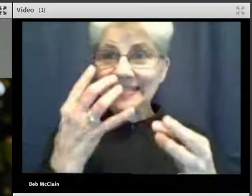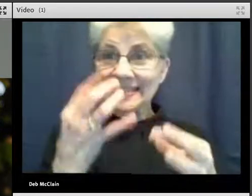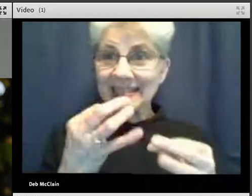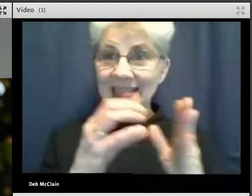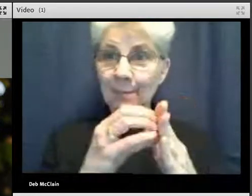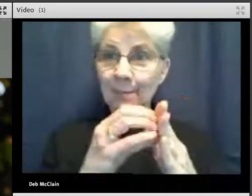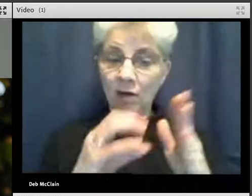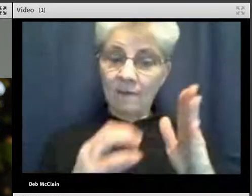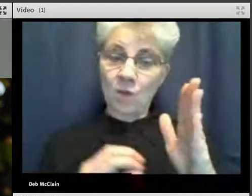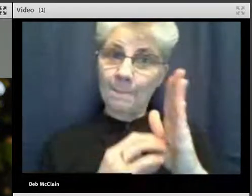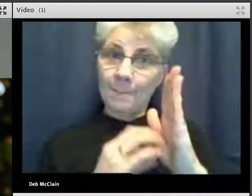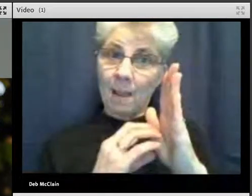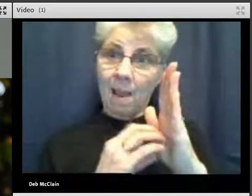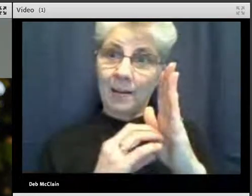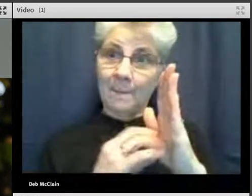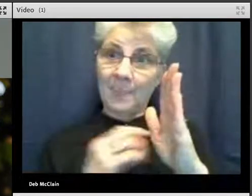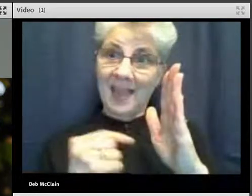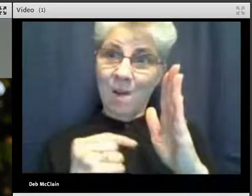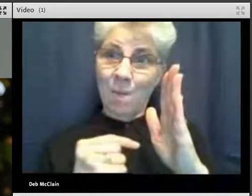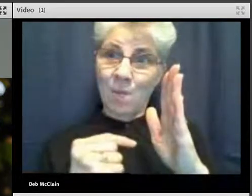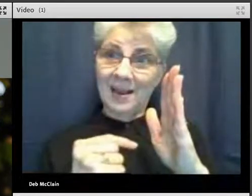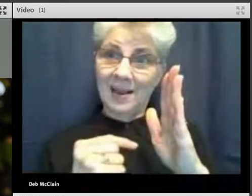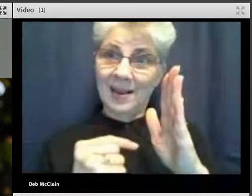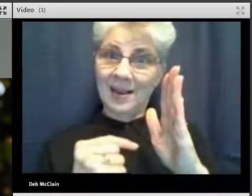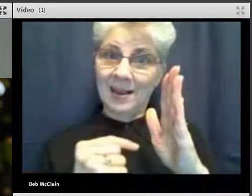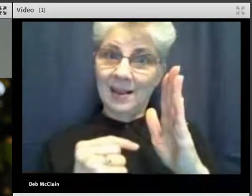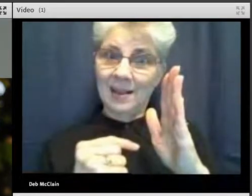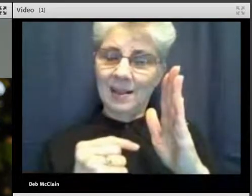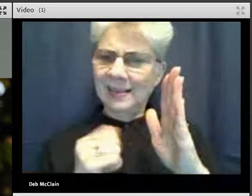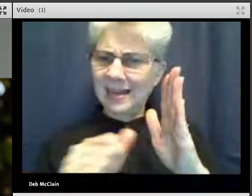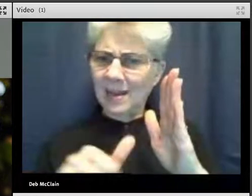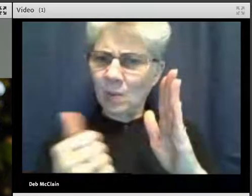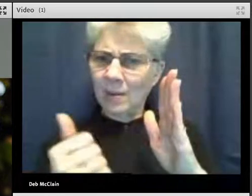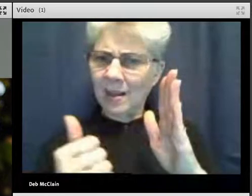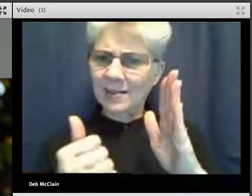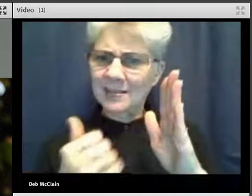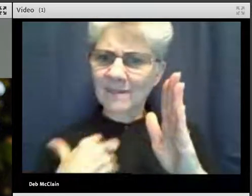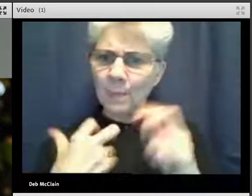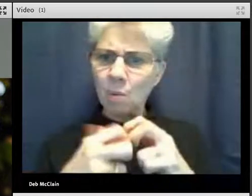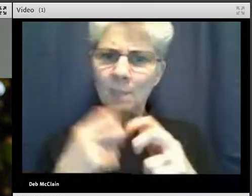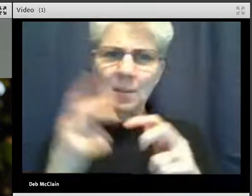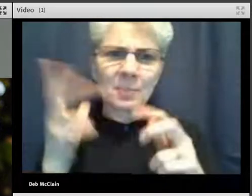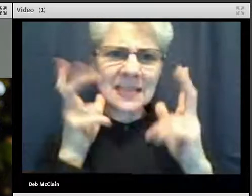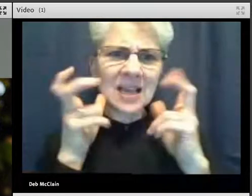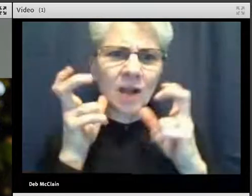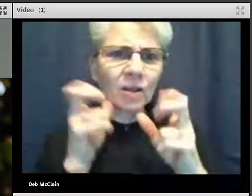where it decides that the paragraph on the bottom is... Can anybody else -- Is anyone else